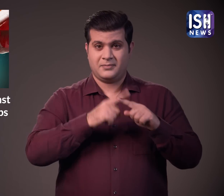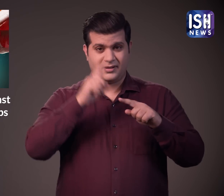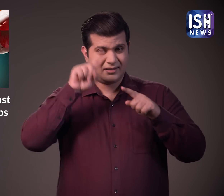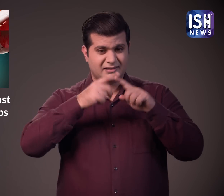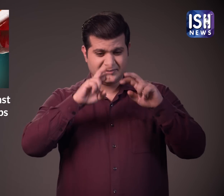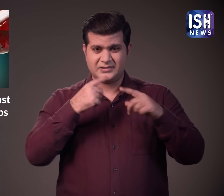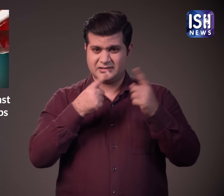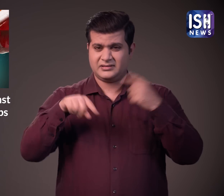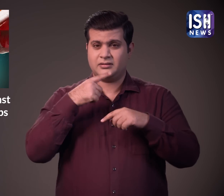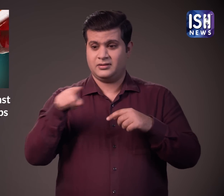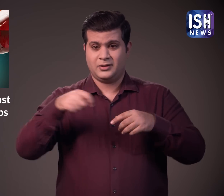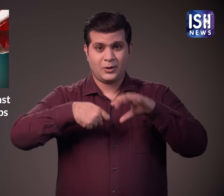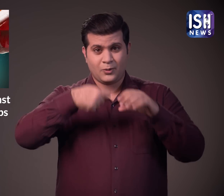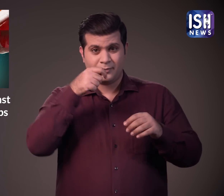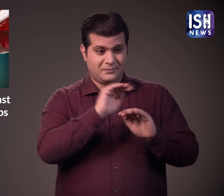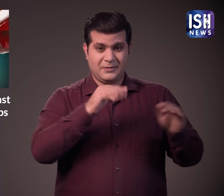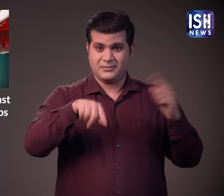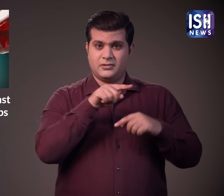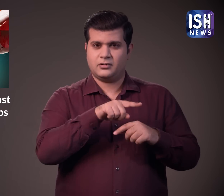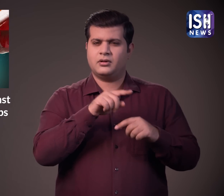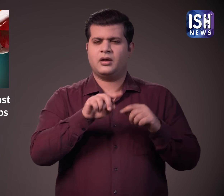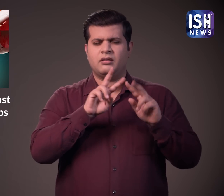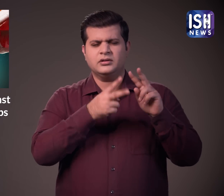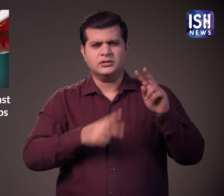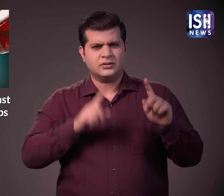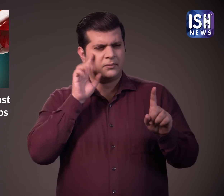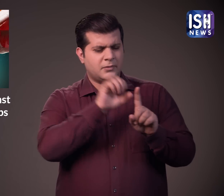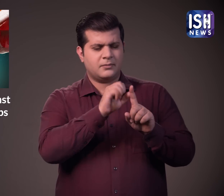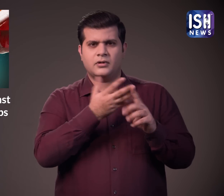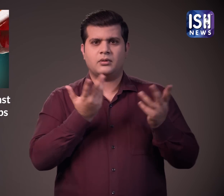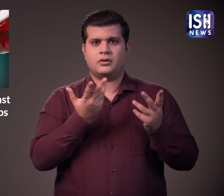As per the experts, other symptoms of cough syrup include